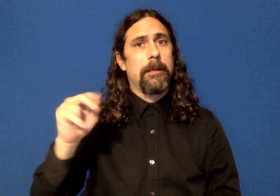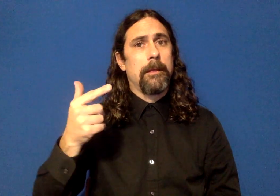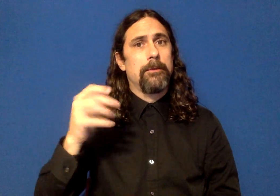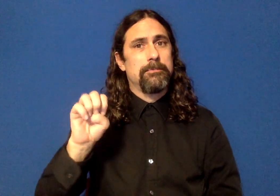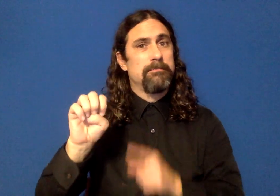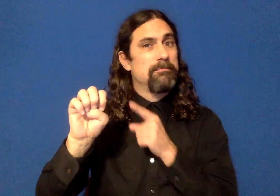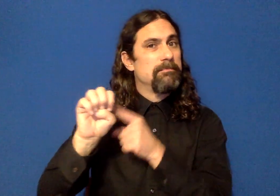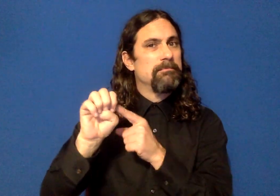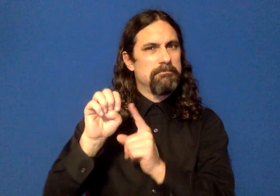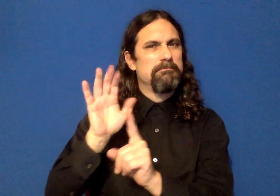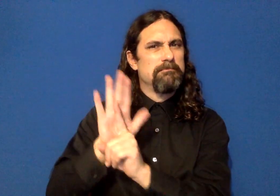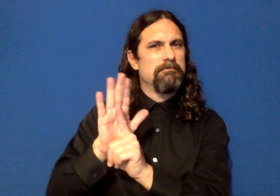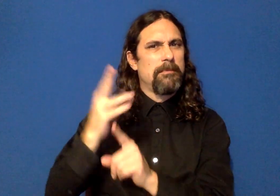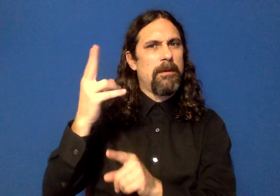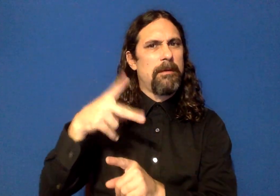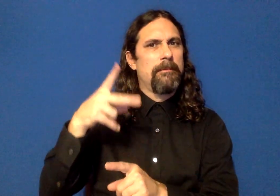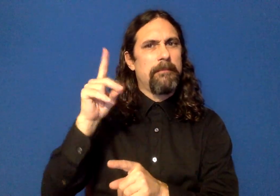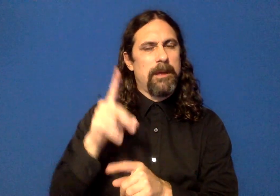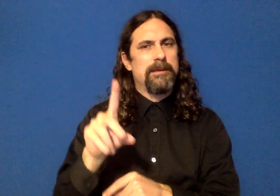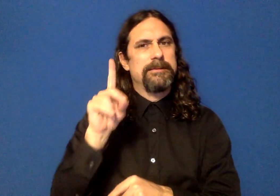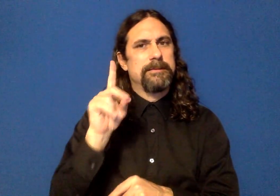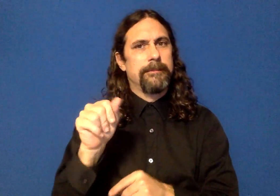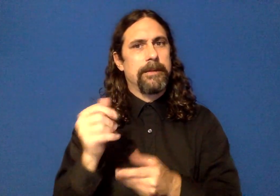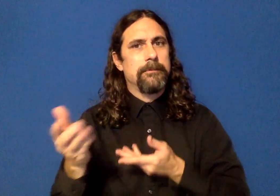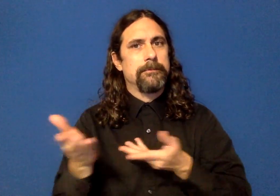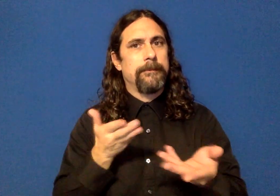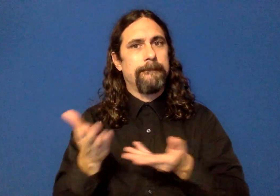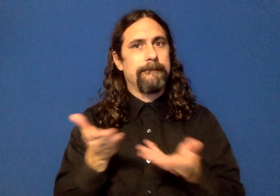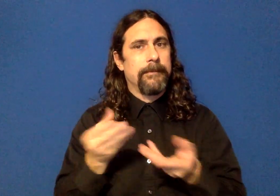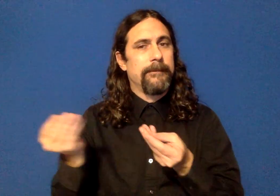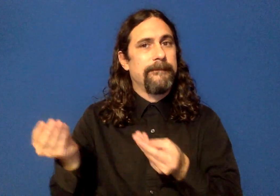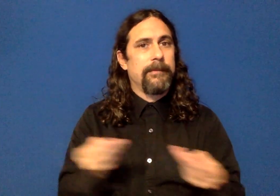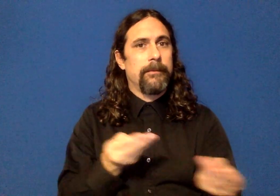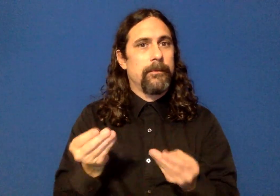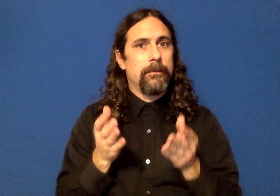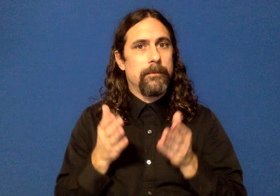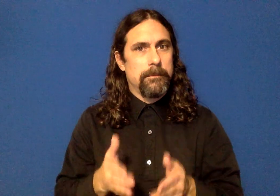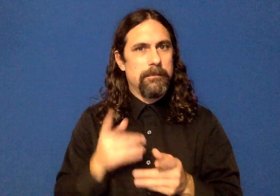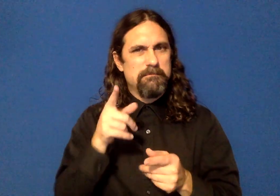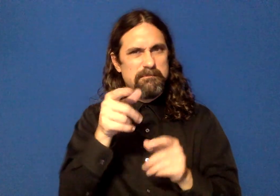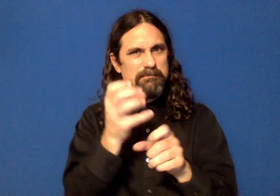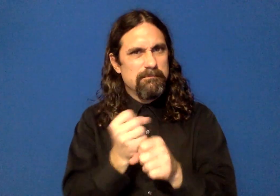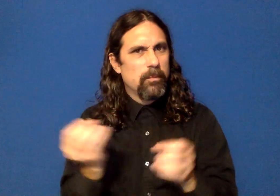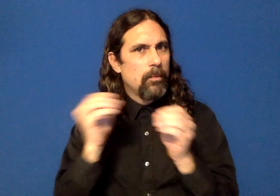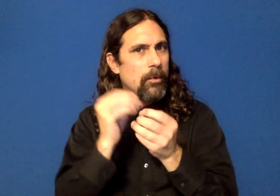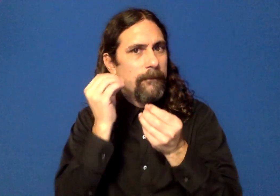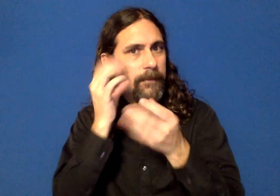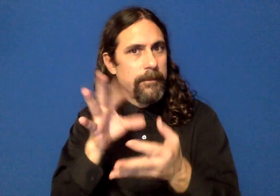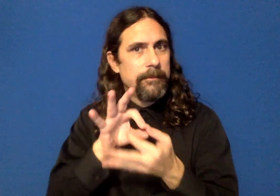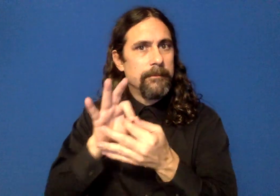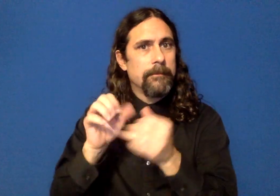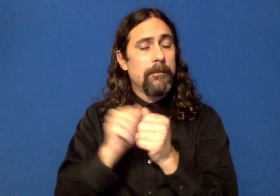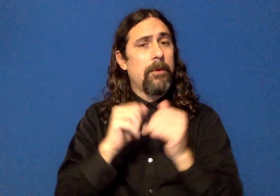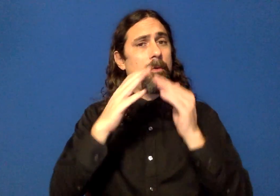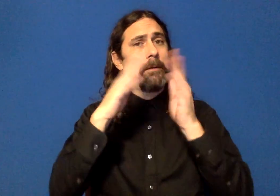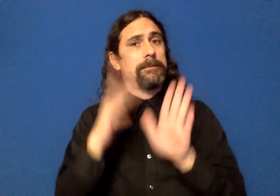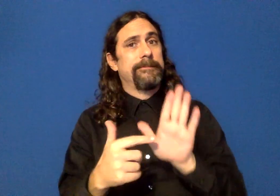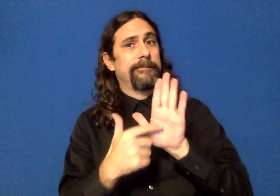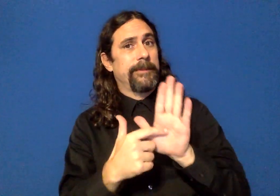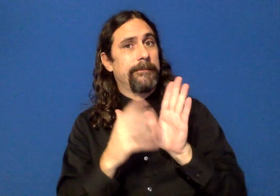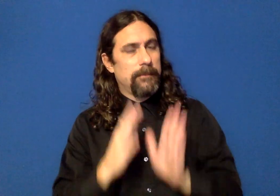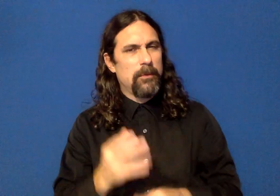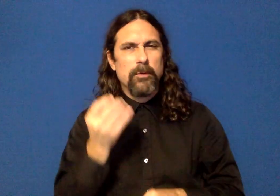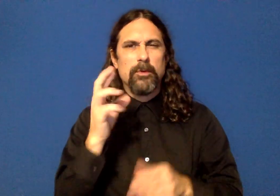for information about Housing Ambassadors or HPD services in general: 212-863-6486